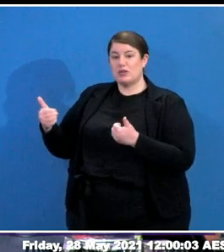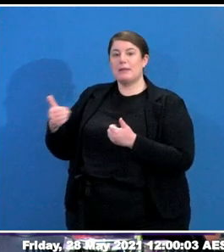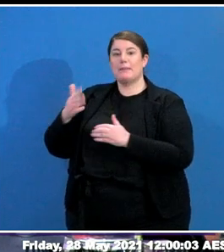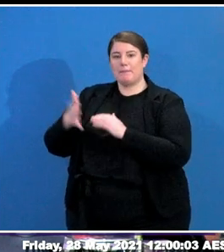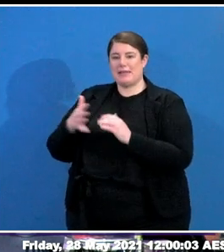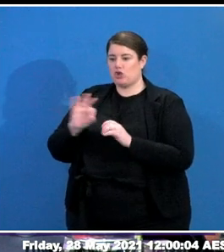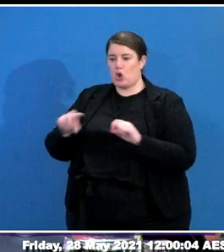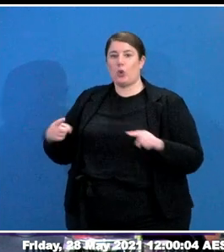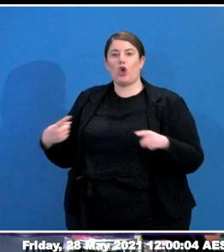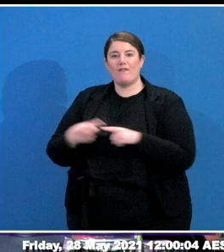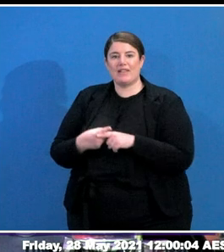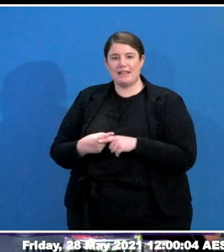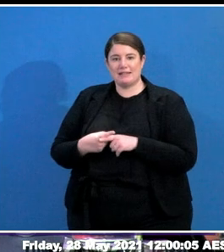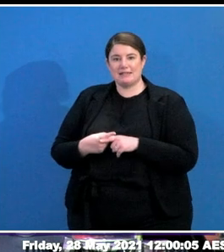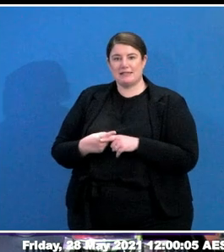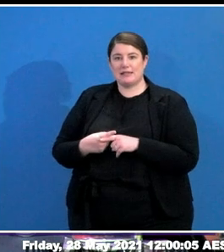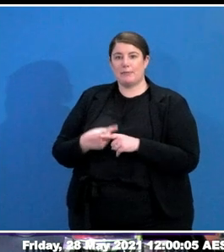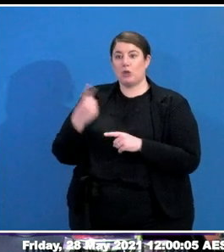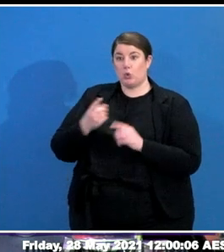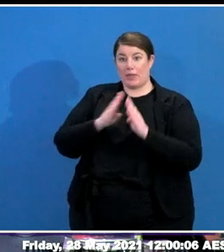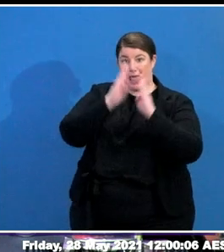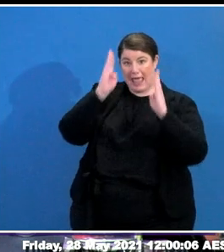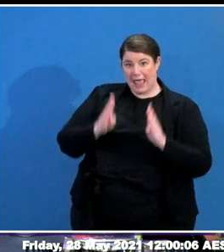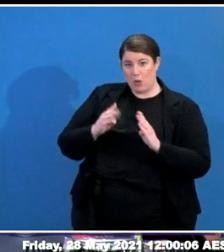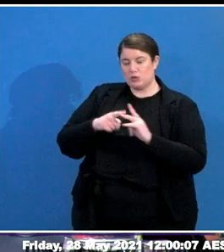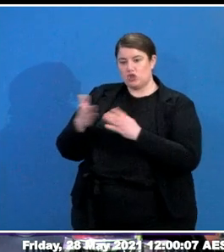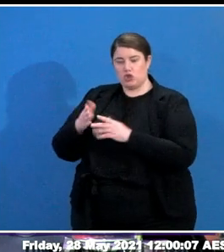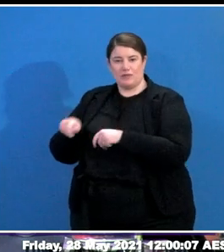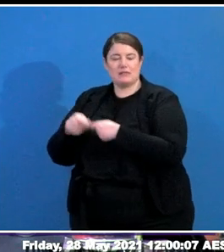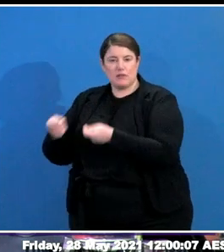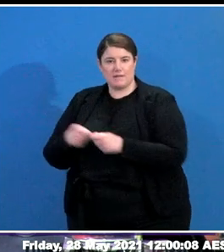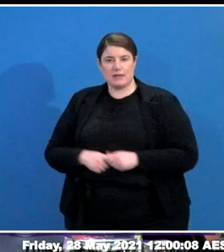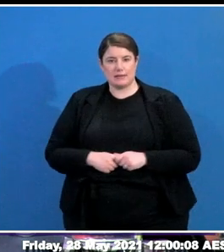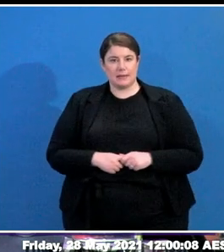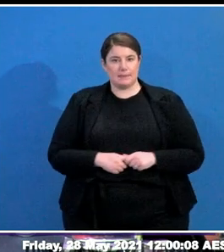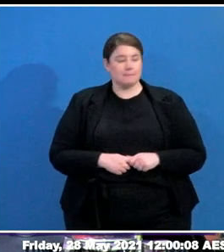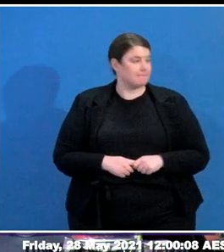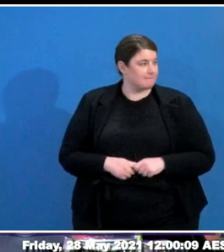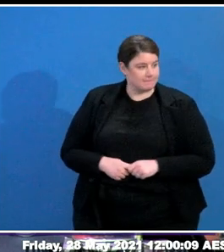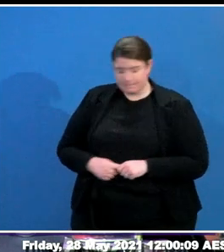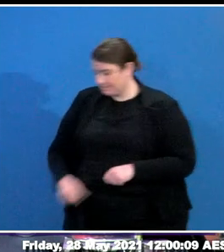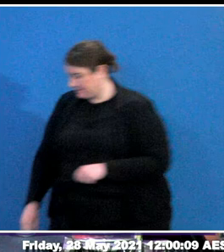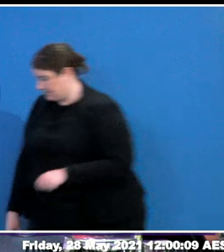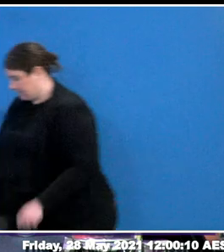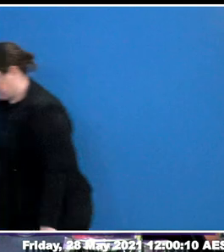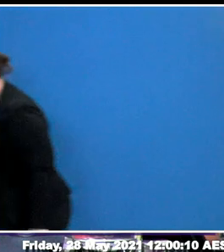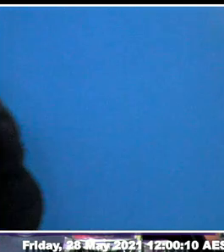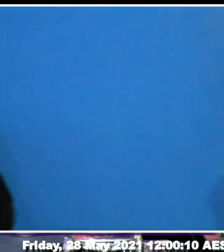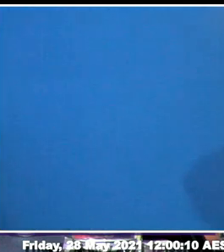conflict between the SIL provider and the housing provider. So there would no longer be eviction notices?